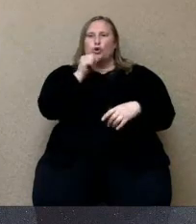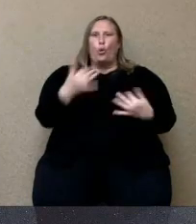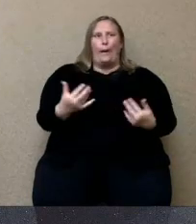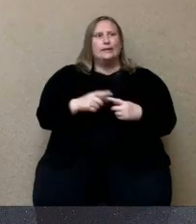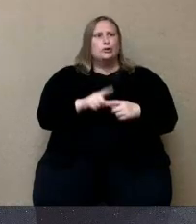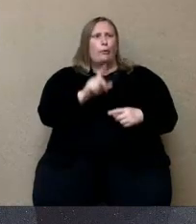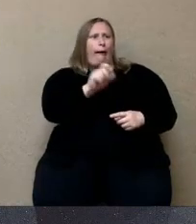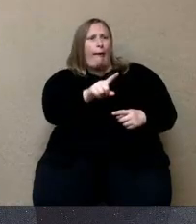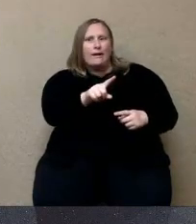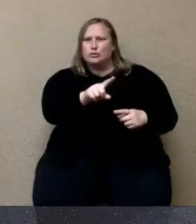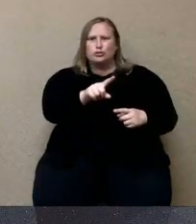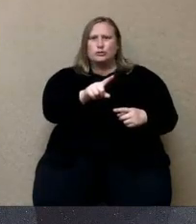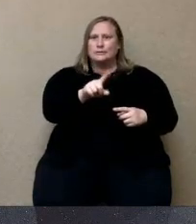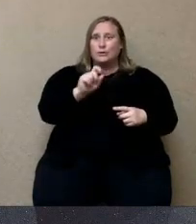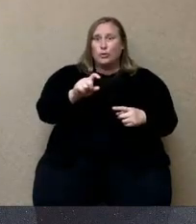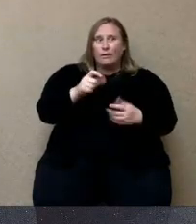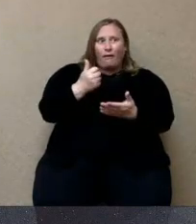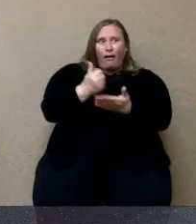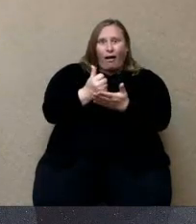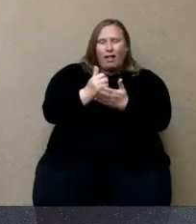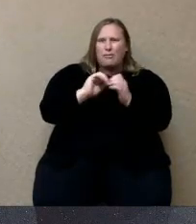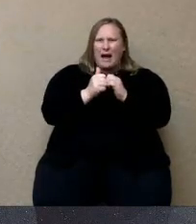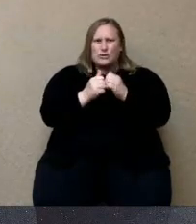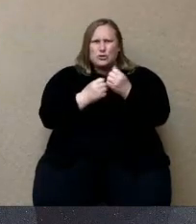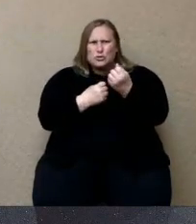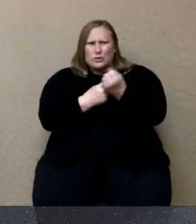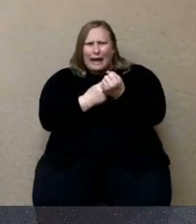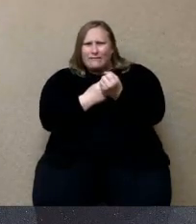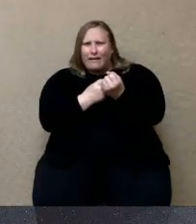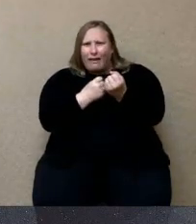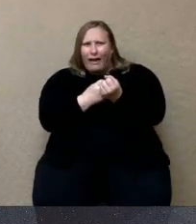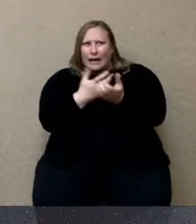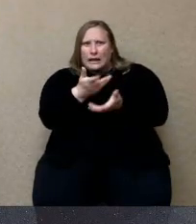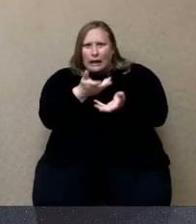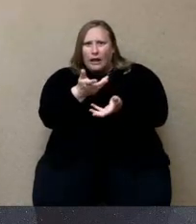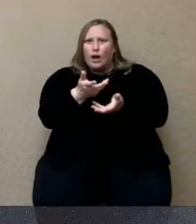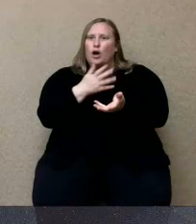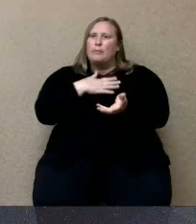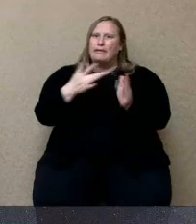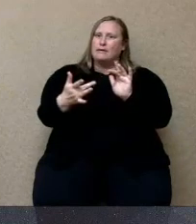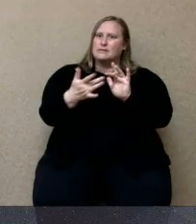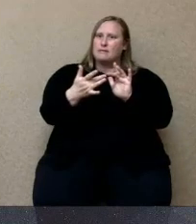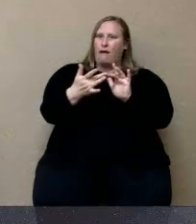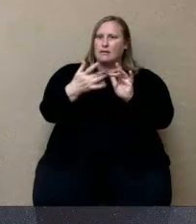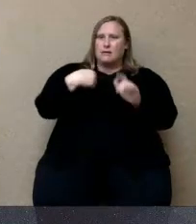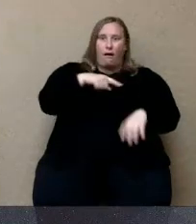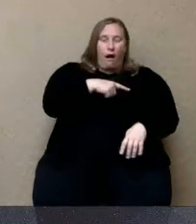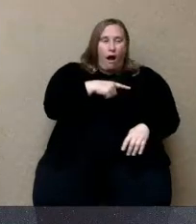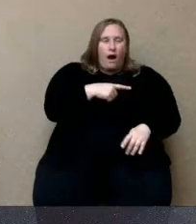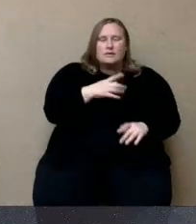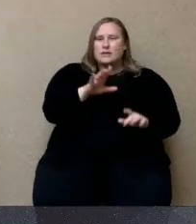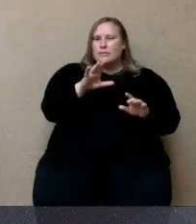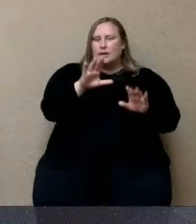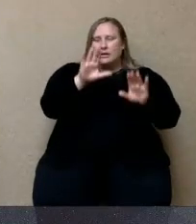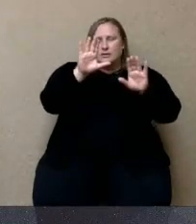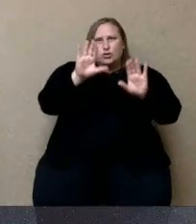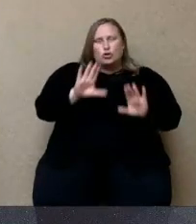If you need help learning how to package all that together, please reach out to us. It works really great and it gets the system internally